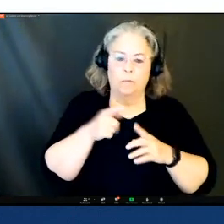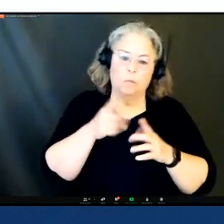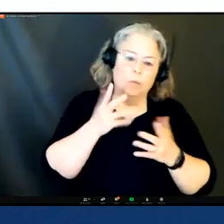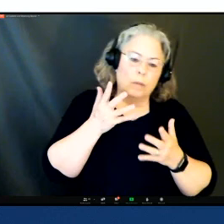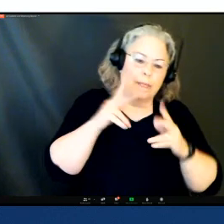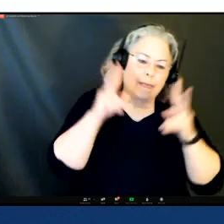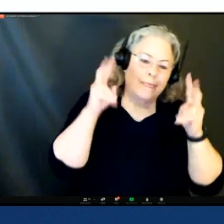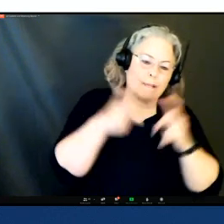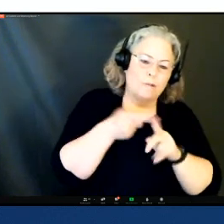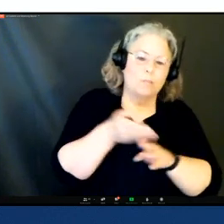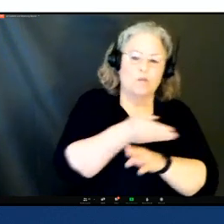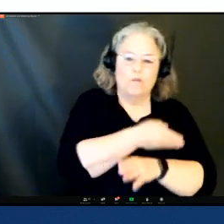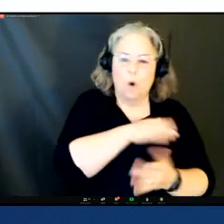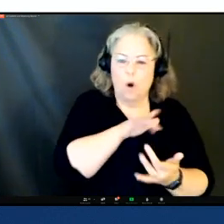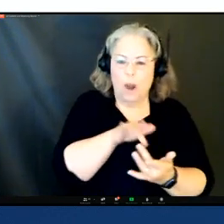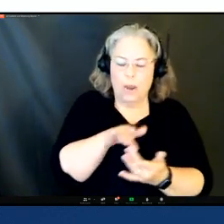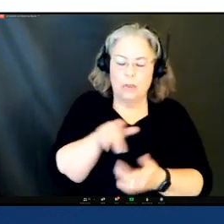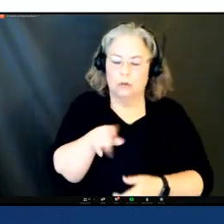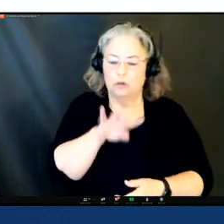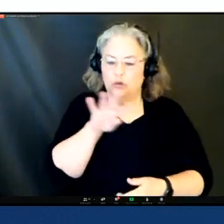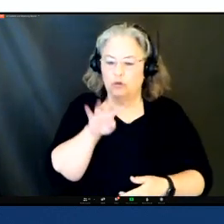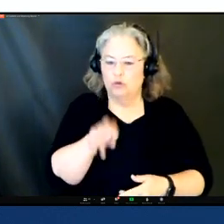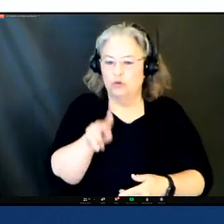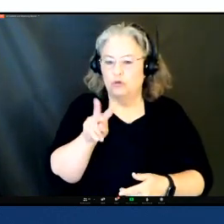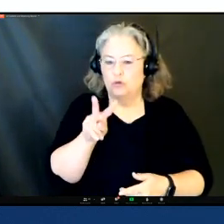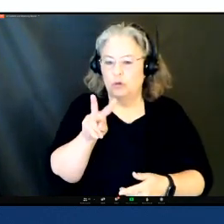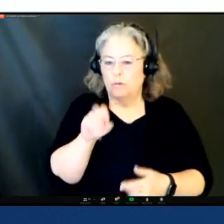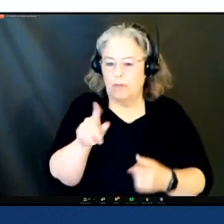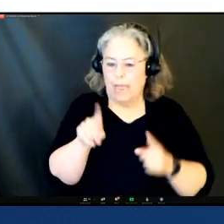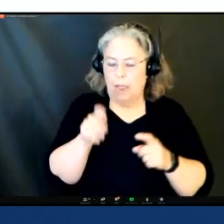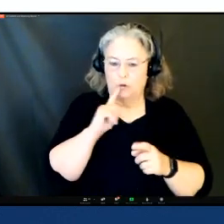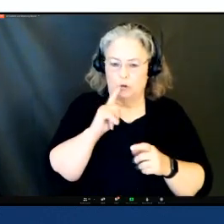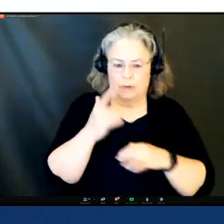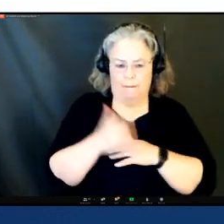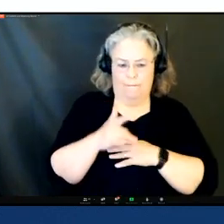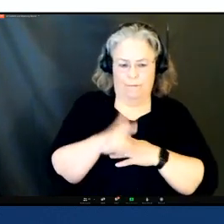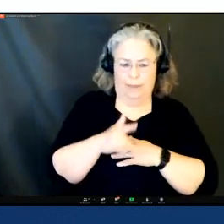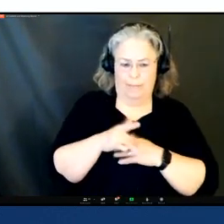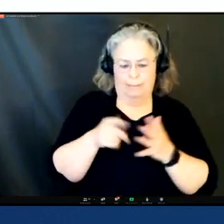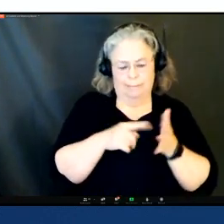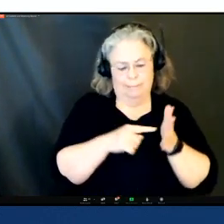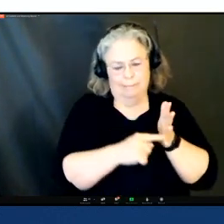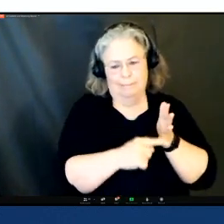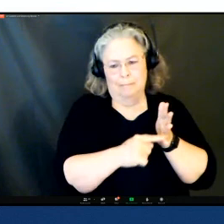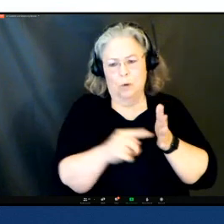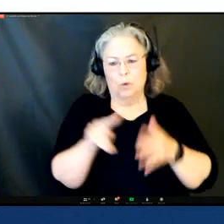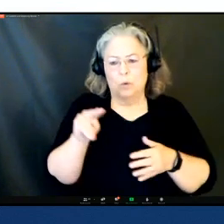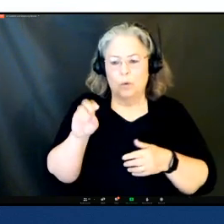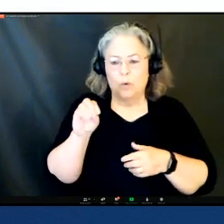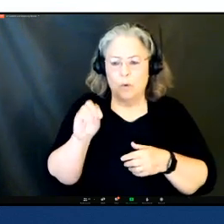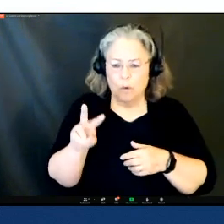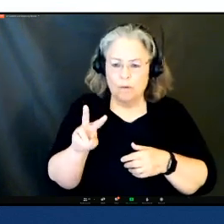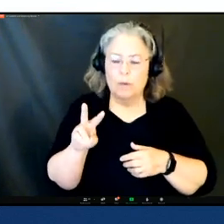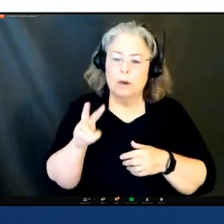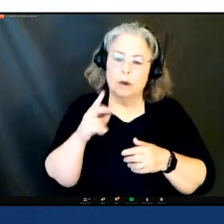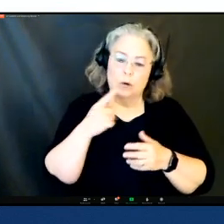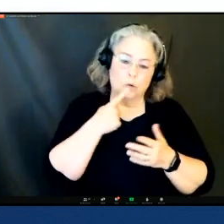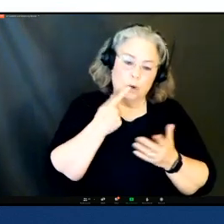The results of this survey should be available in late November and will help us determine the issues and current priorities that are important to county